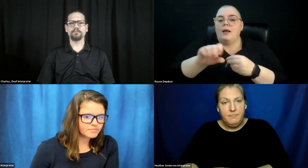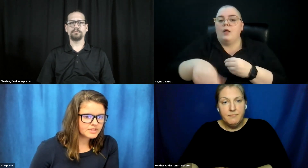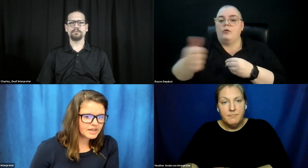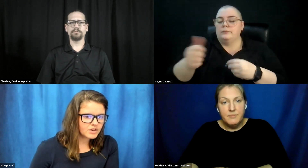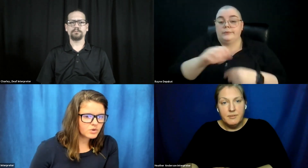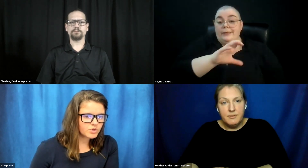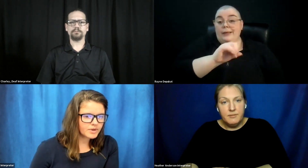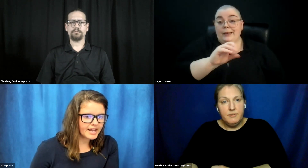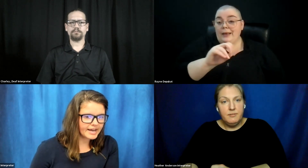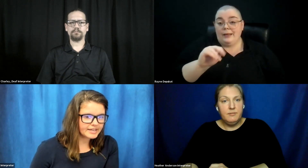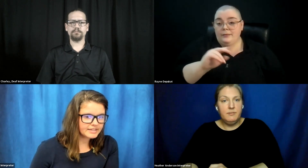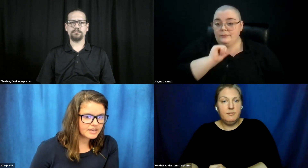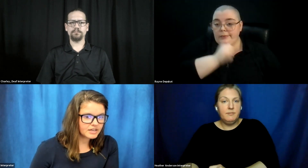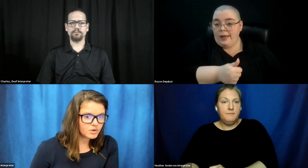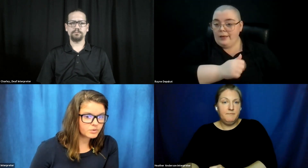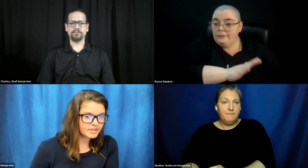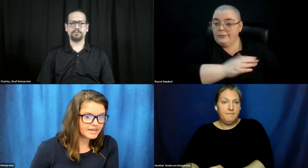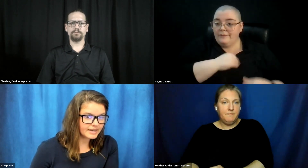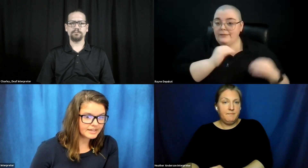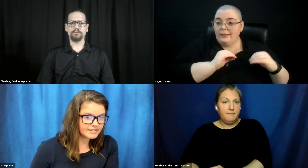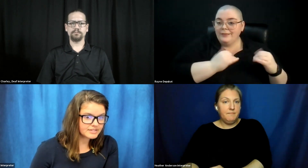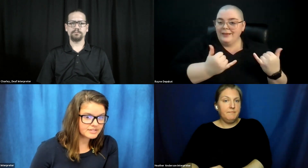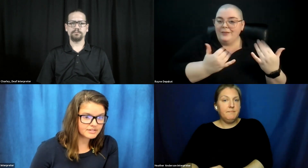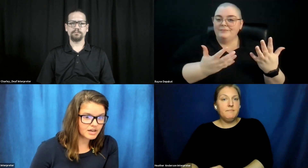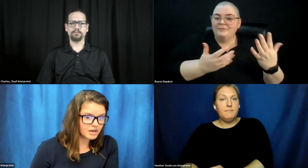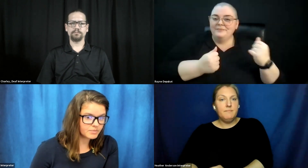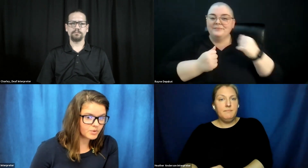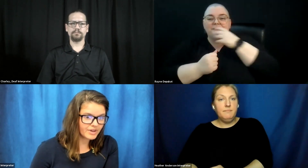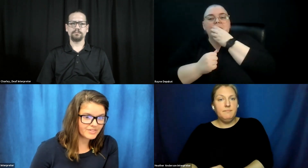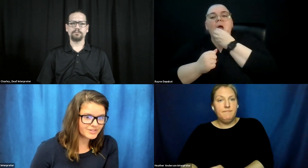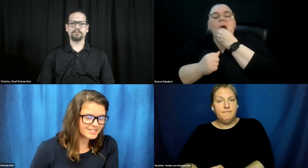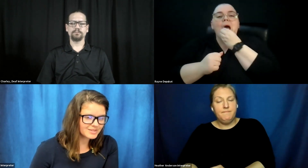I don't know if we want to add, I know, Connecticut.